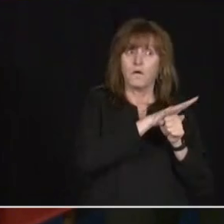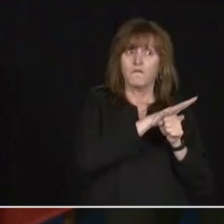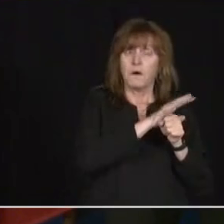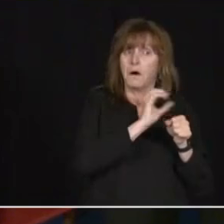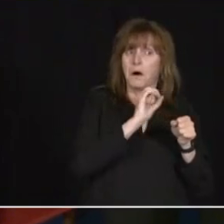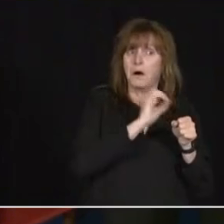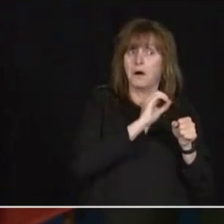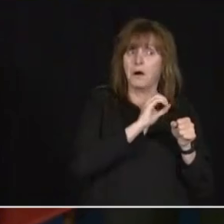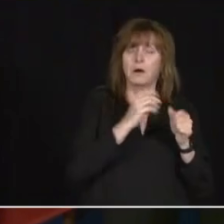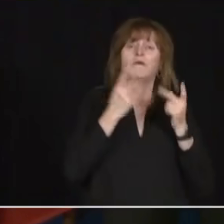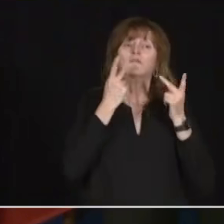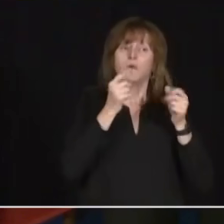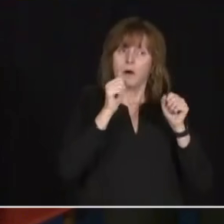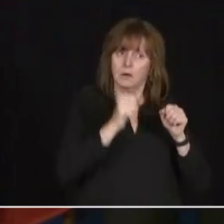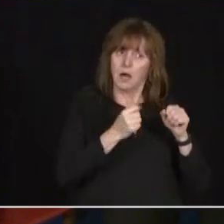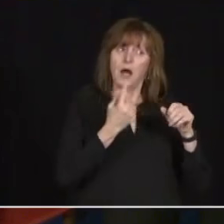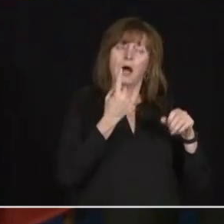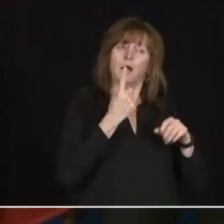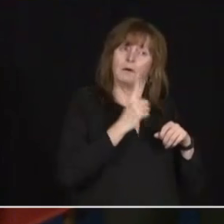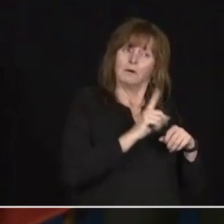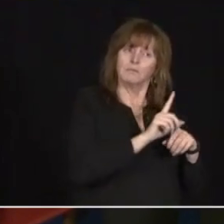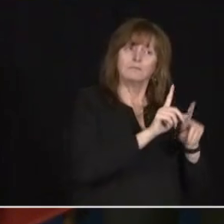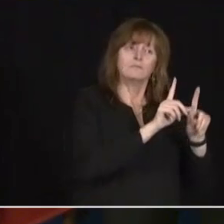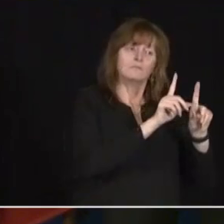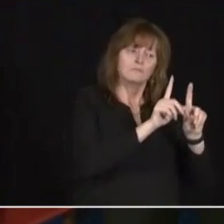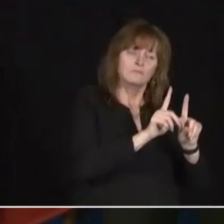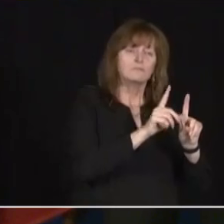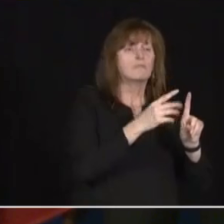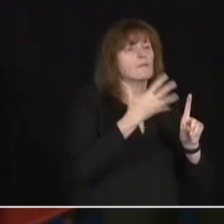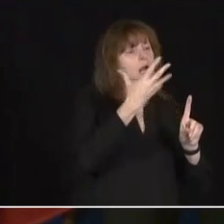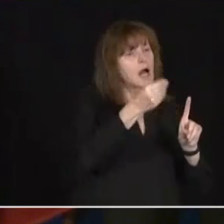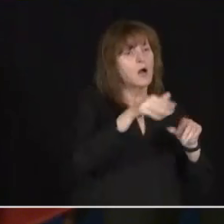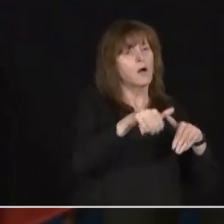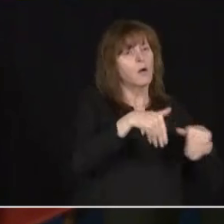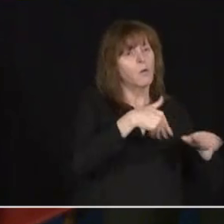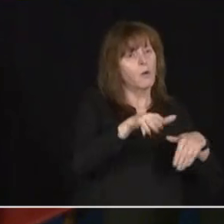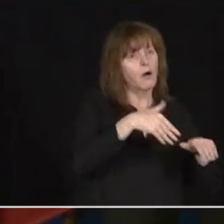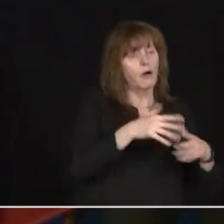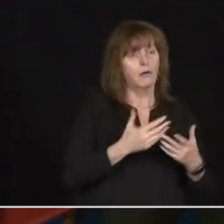He is allowing for care giver visits and walks. Many seniors